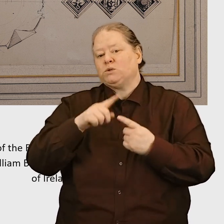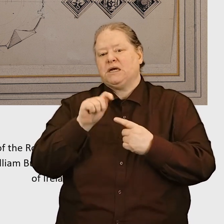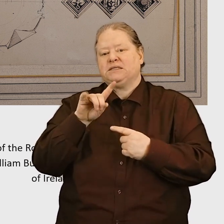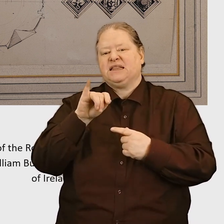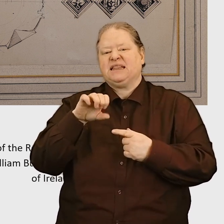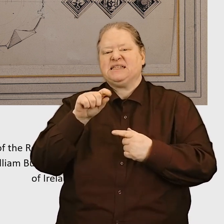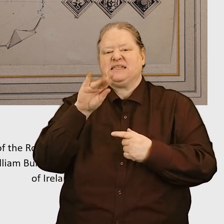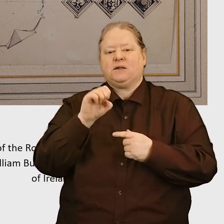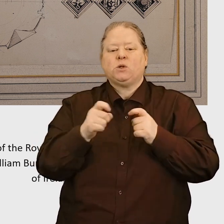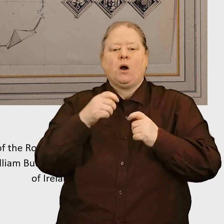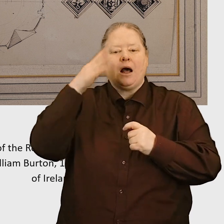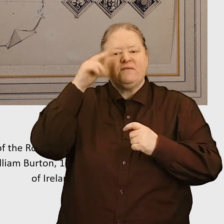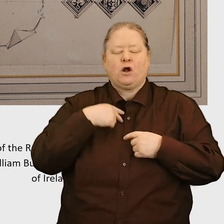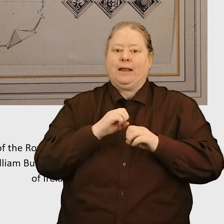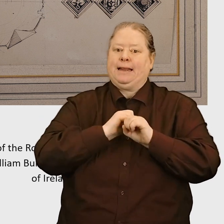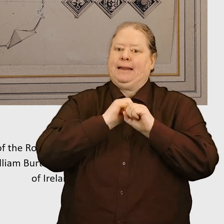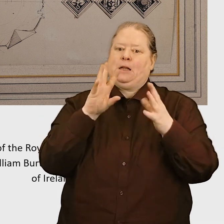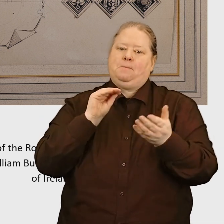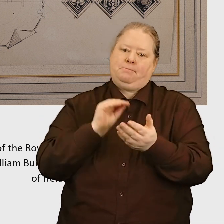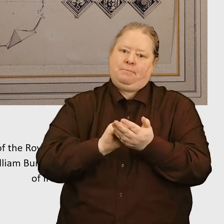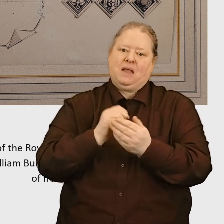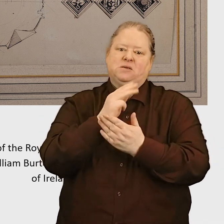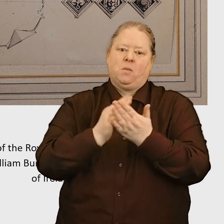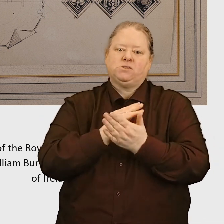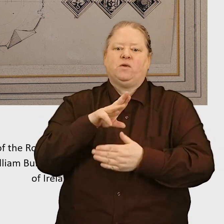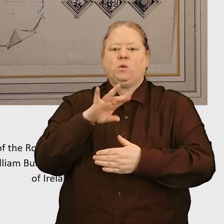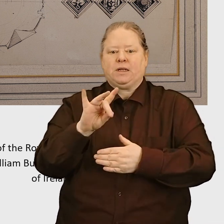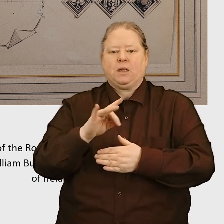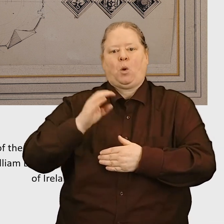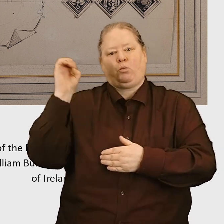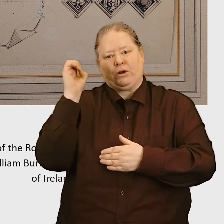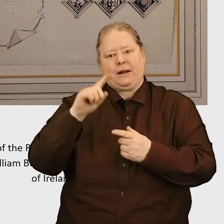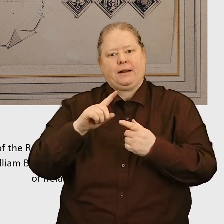So Ireland is being very clearly placed as part of the United Kingdom, Britain and Ireland, not on its own.